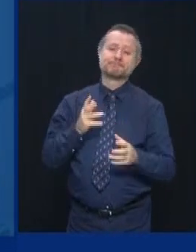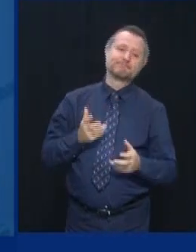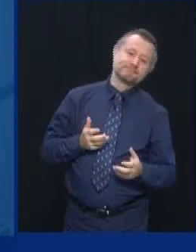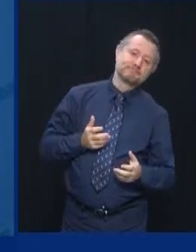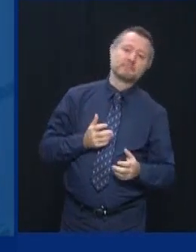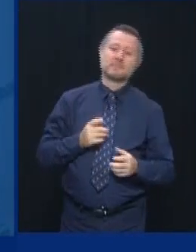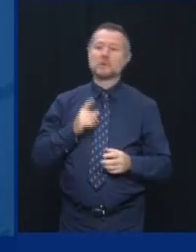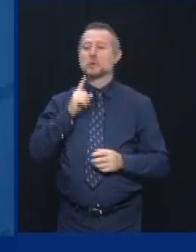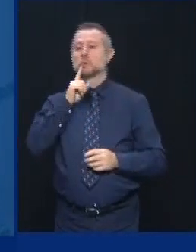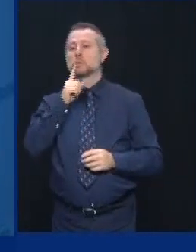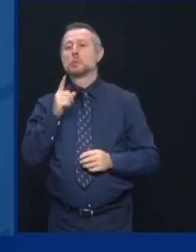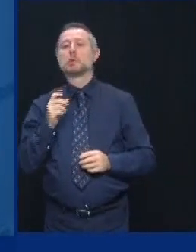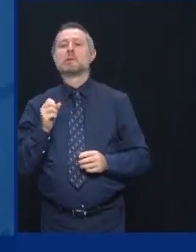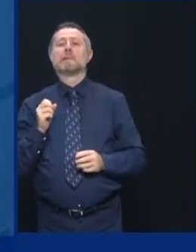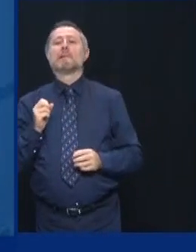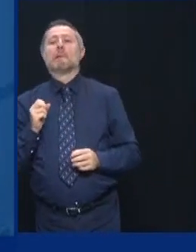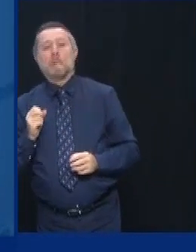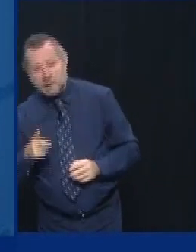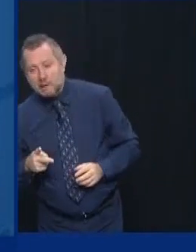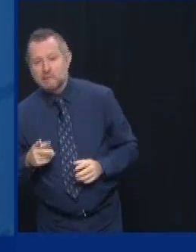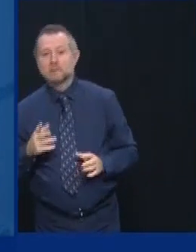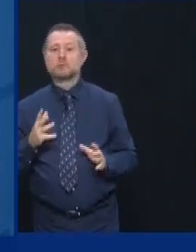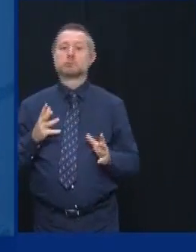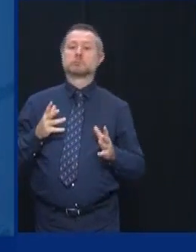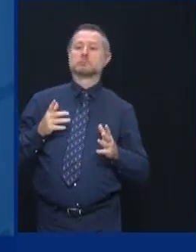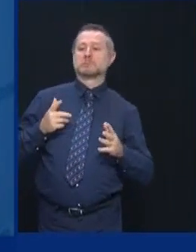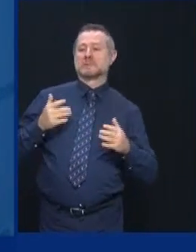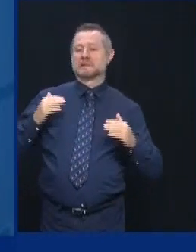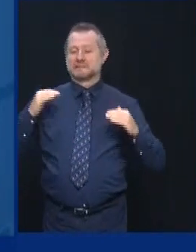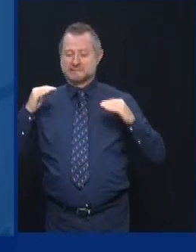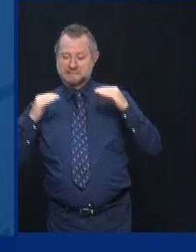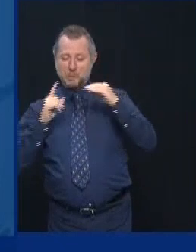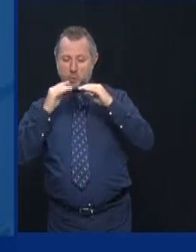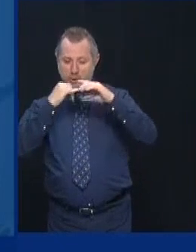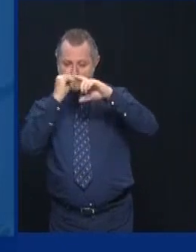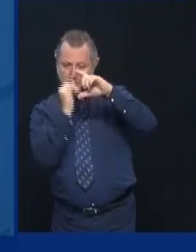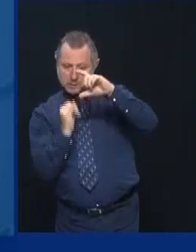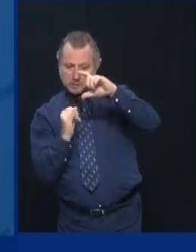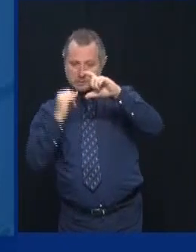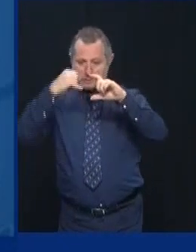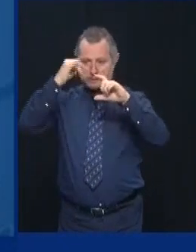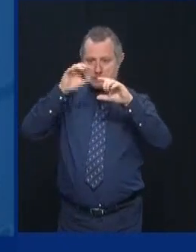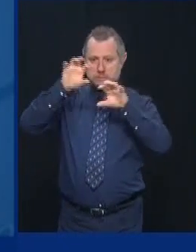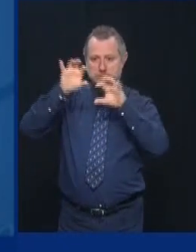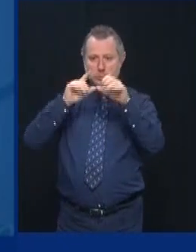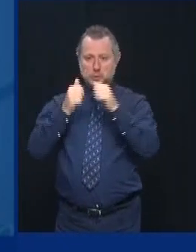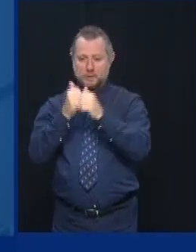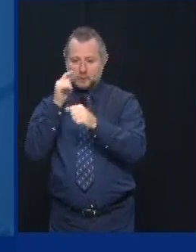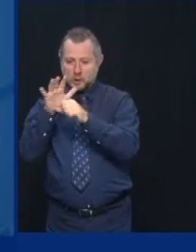NEIGHBORHOODS AND COMMUNITIES AREN'T ORGANIZED BY ZIP CODE.